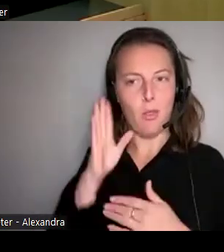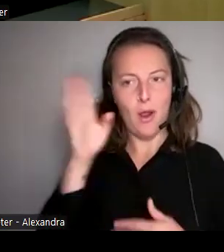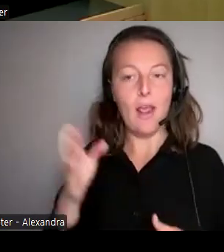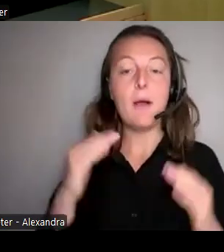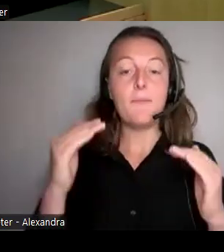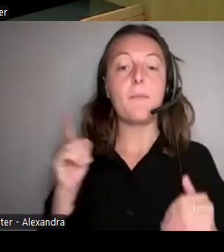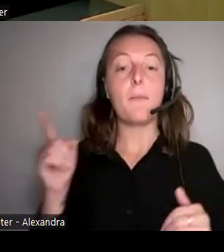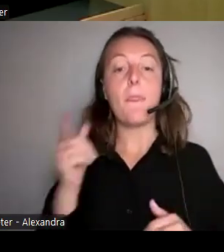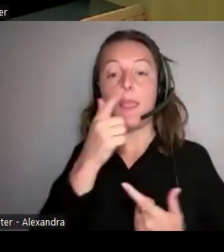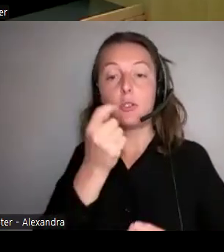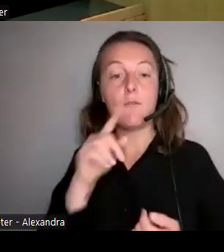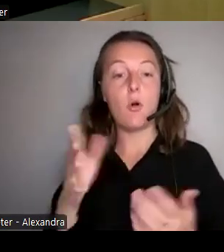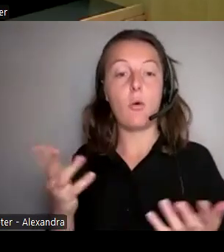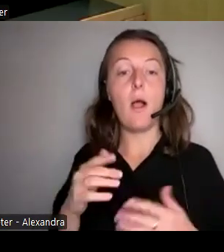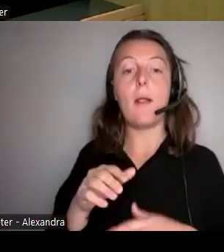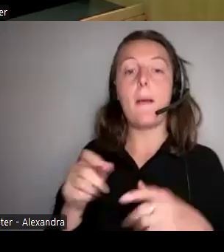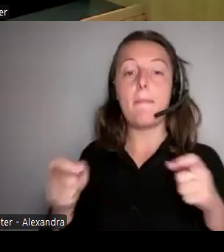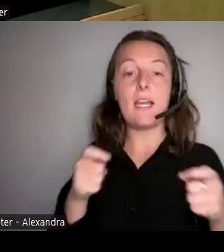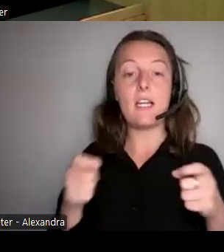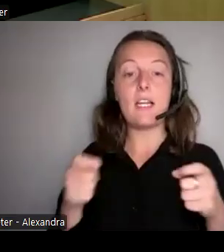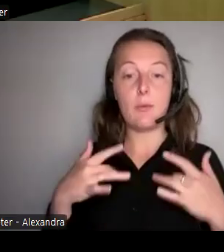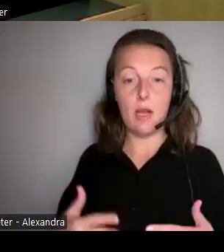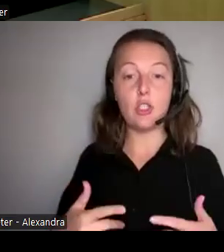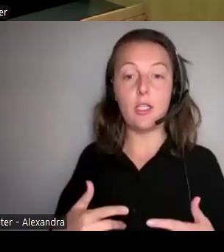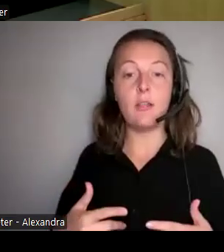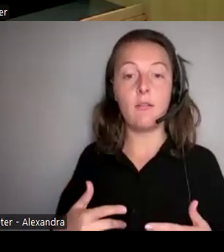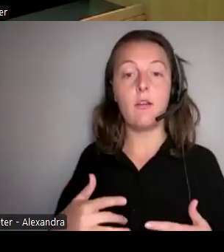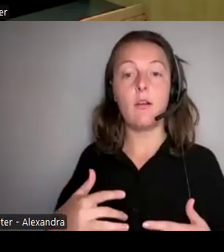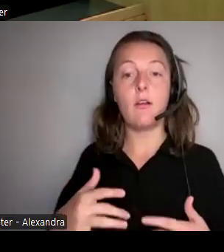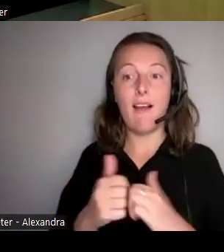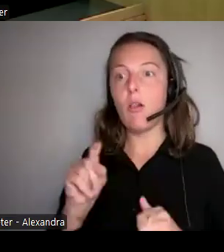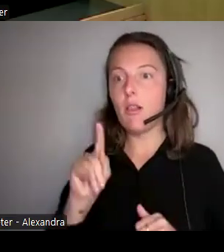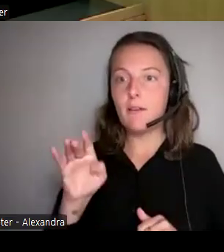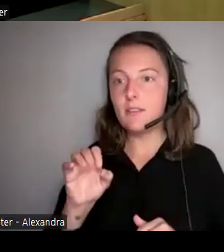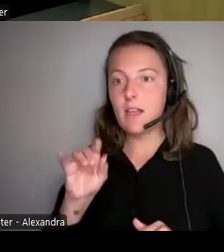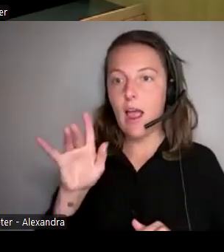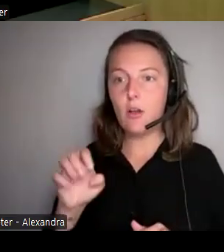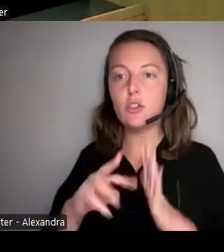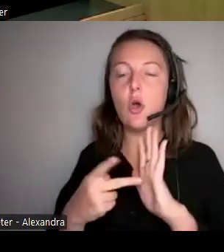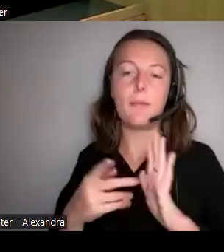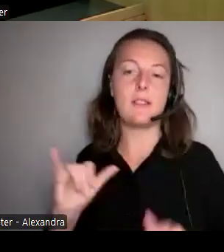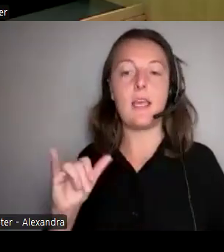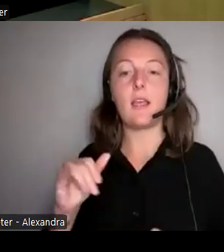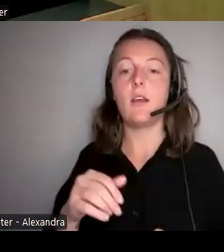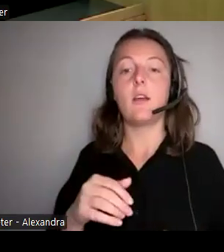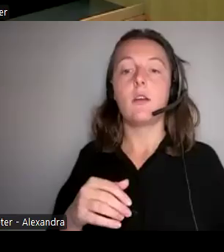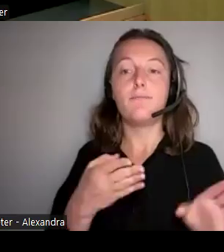for managing depression. So, moving people off of anti-depressants and into say exercise programs,